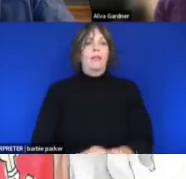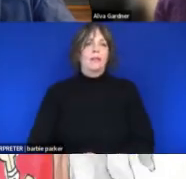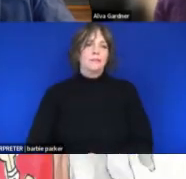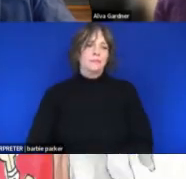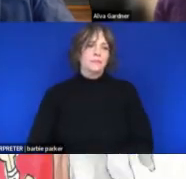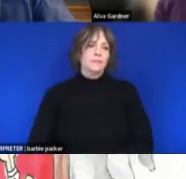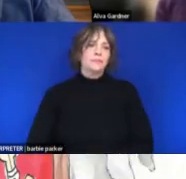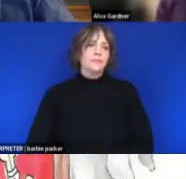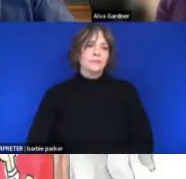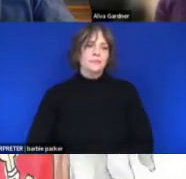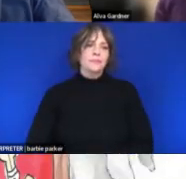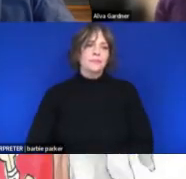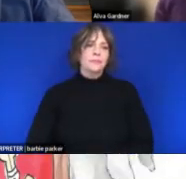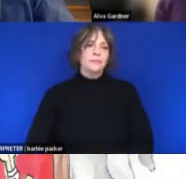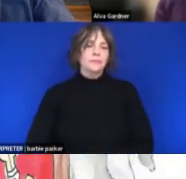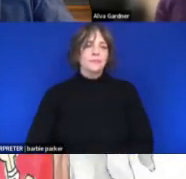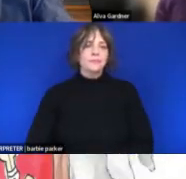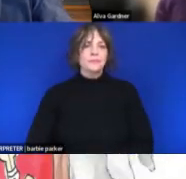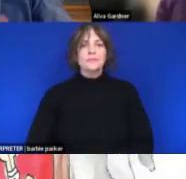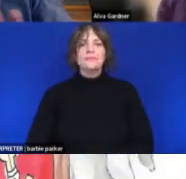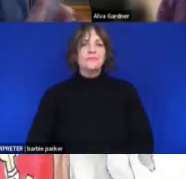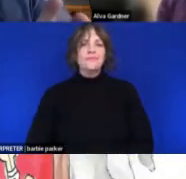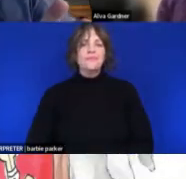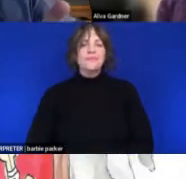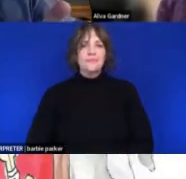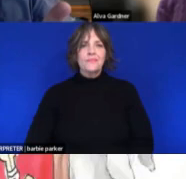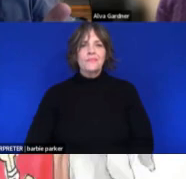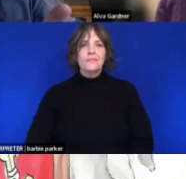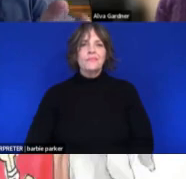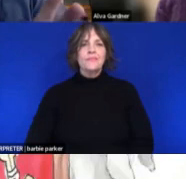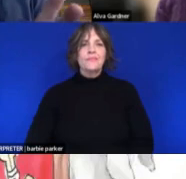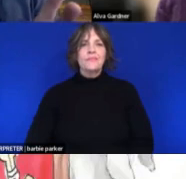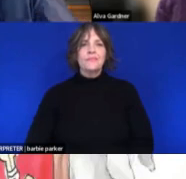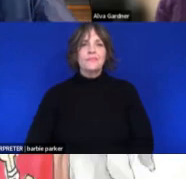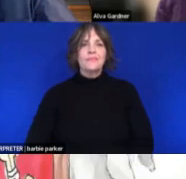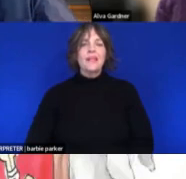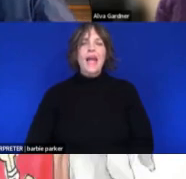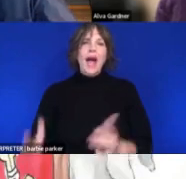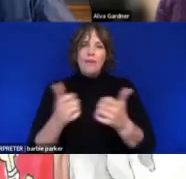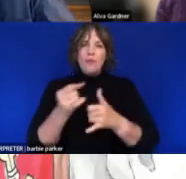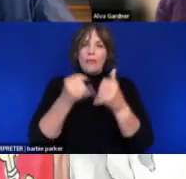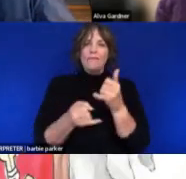to become a reality, how do we make that happen? Because it covers all parts of the system. As I said, the very beginning of